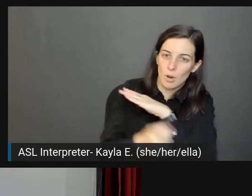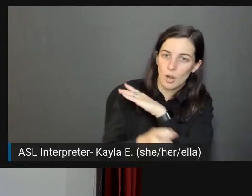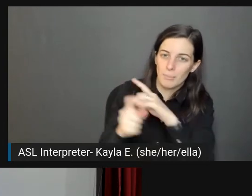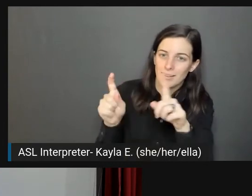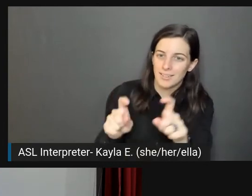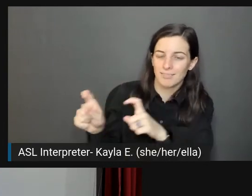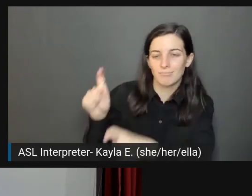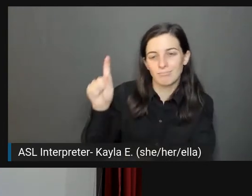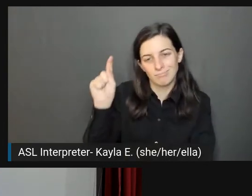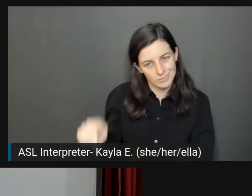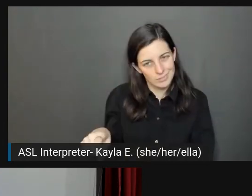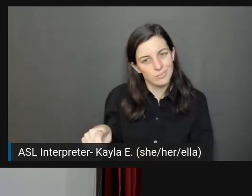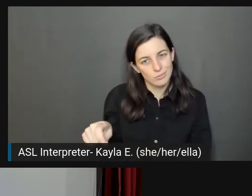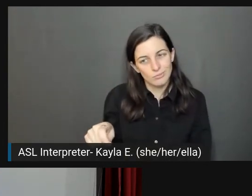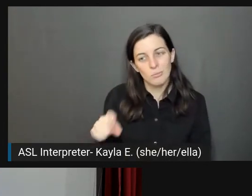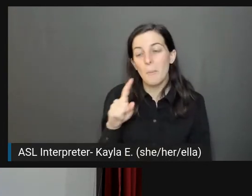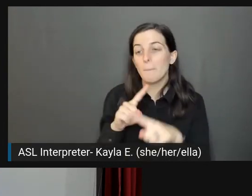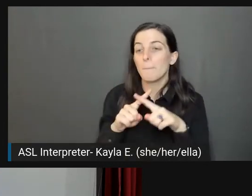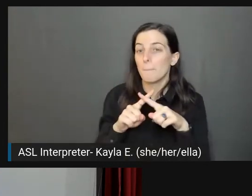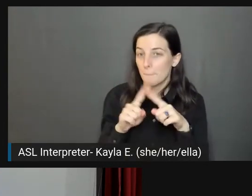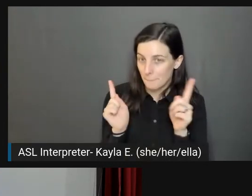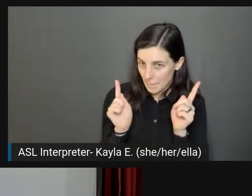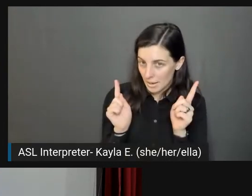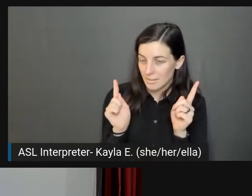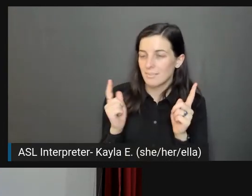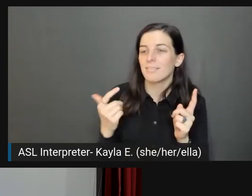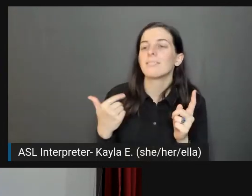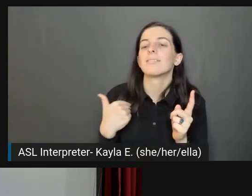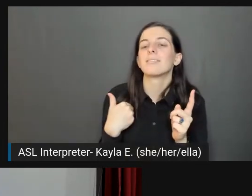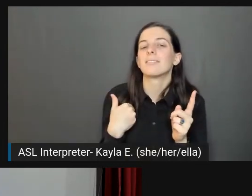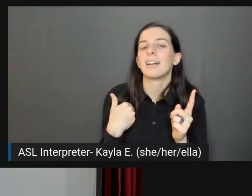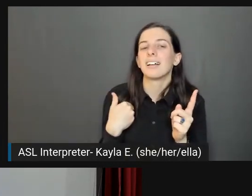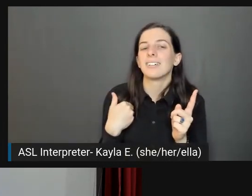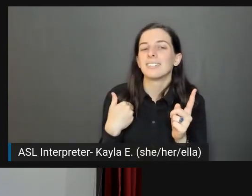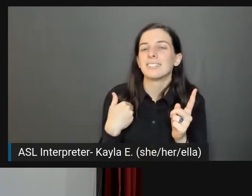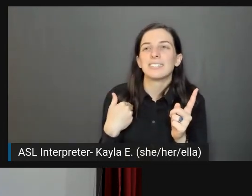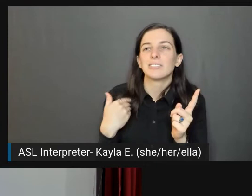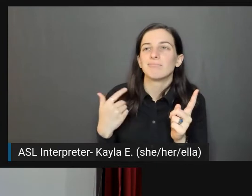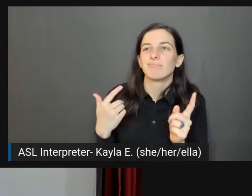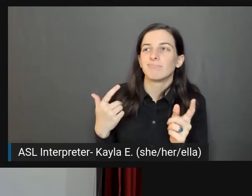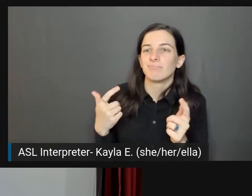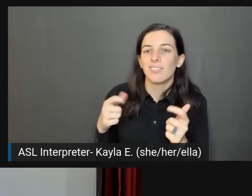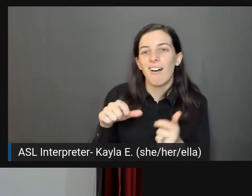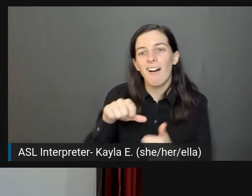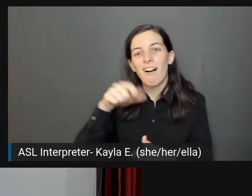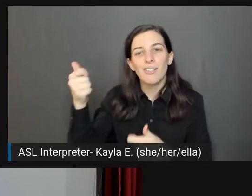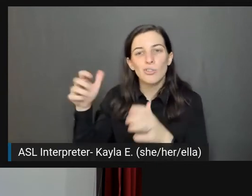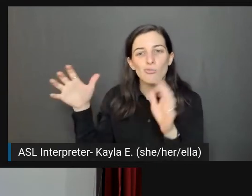Yet, we have a whole group of people like yourself, developers,